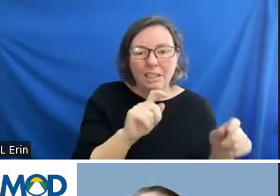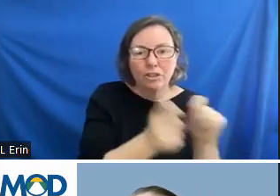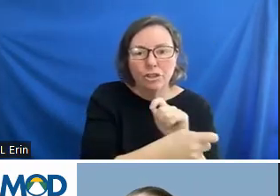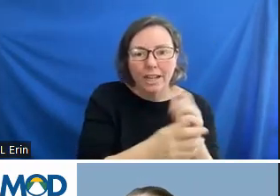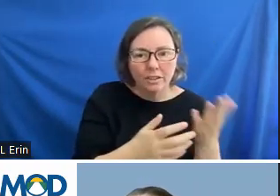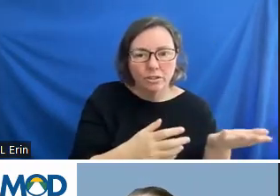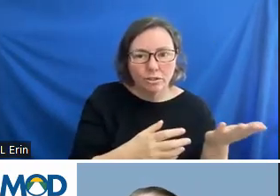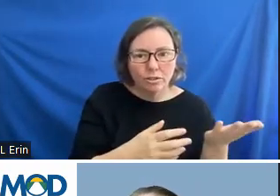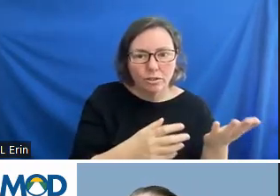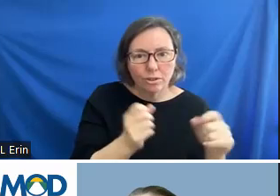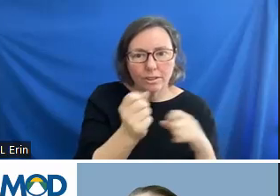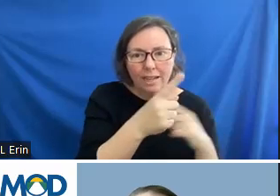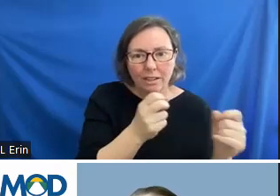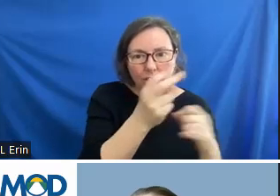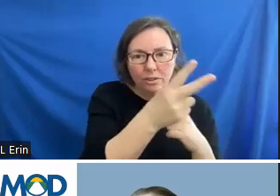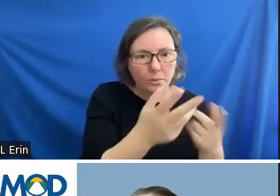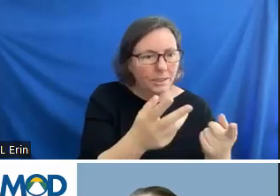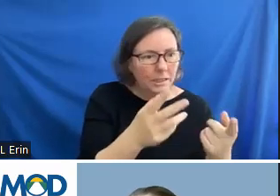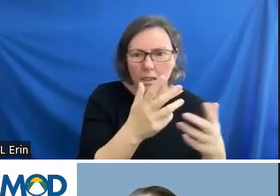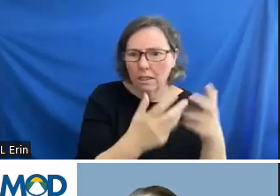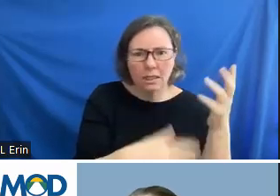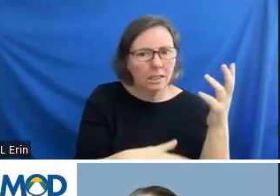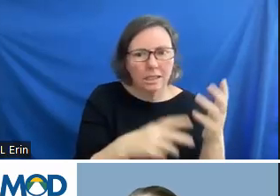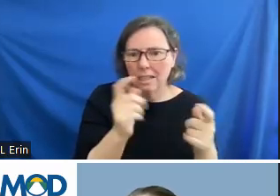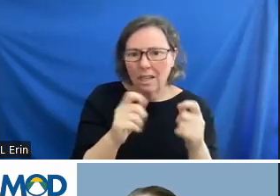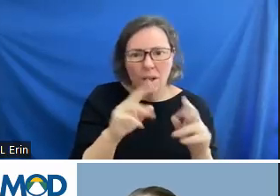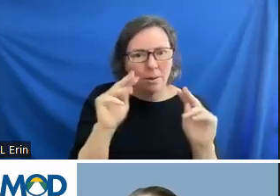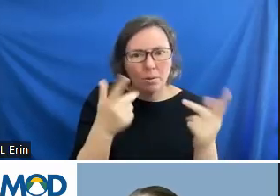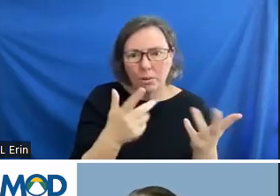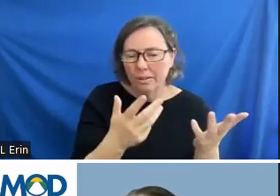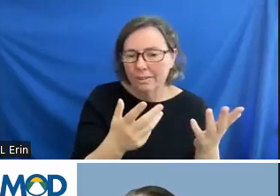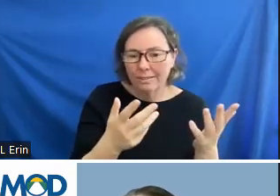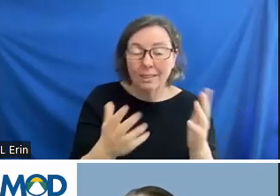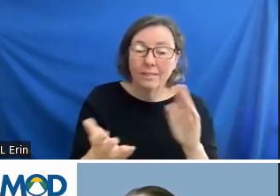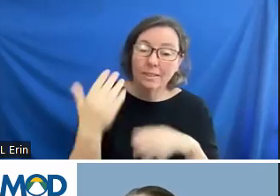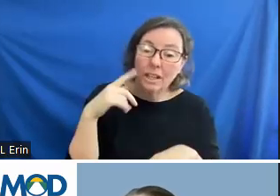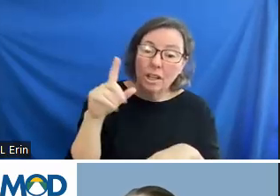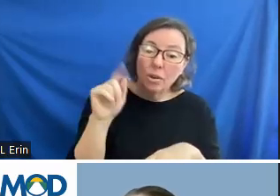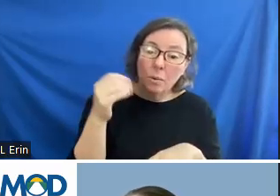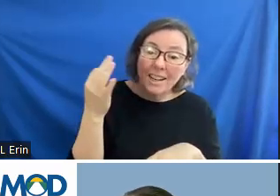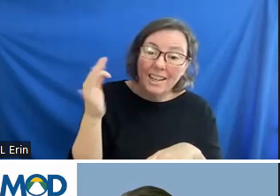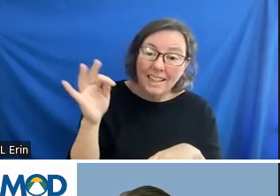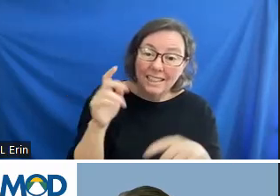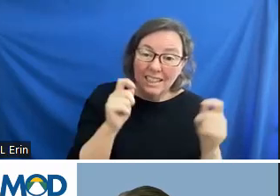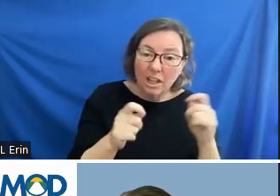an accommodation that worked really well in 2019, may have gone completely out the